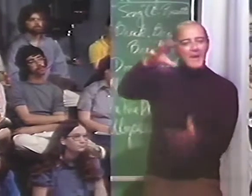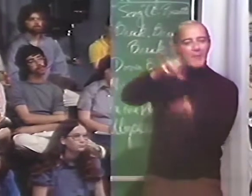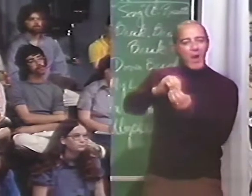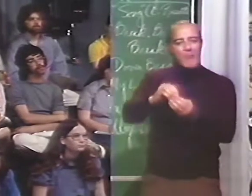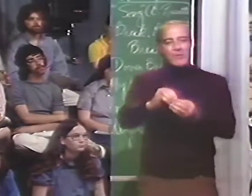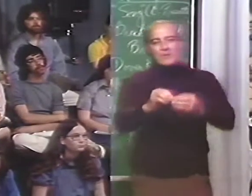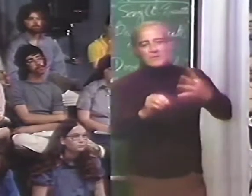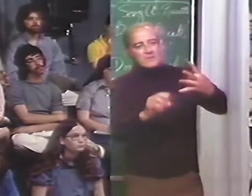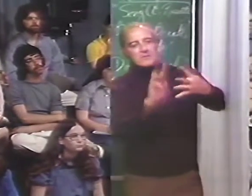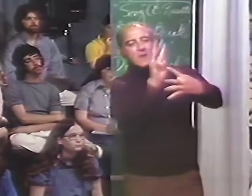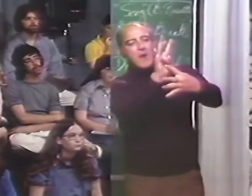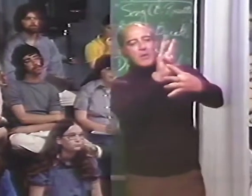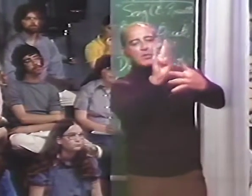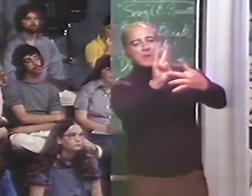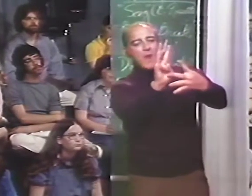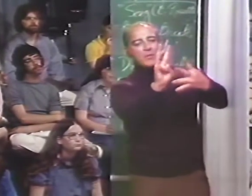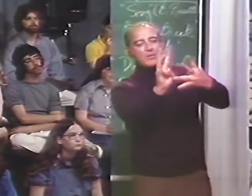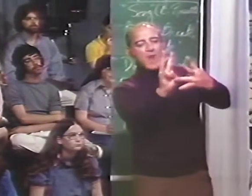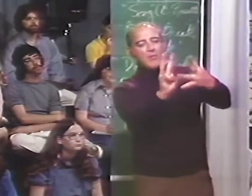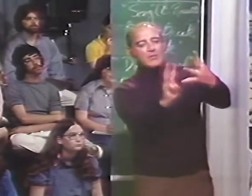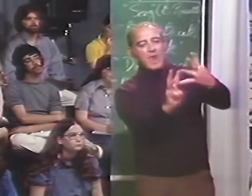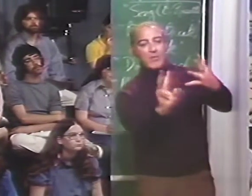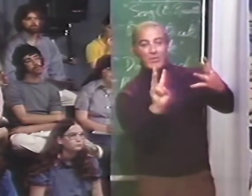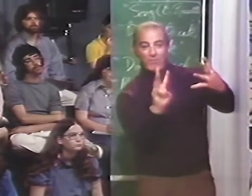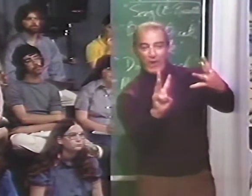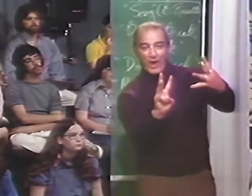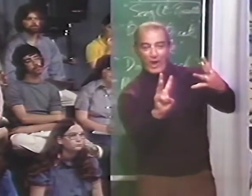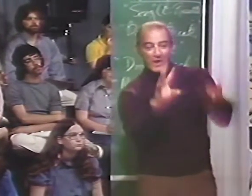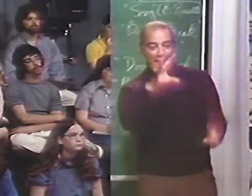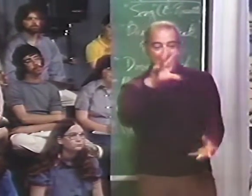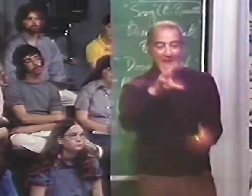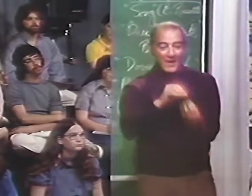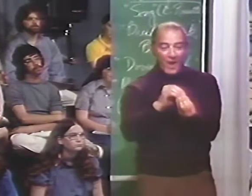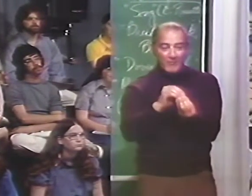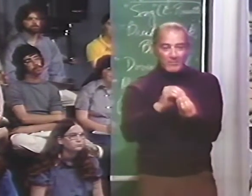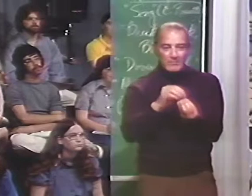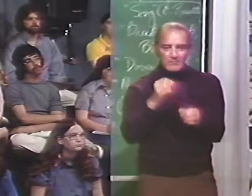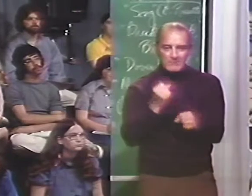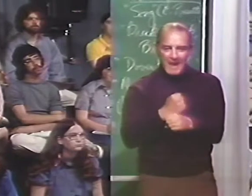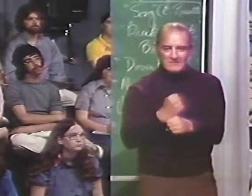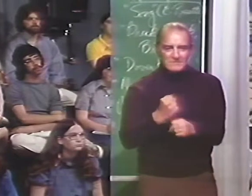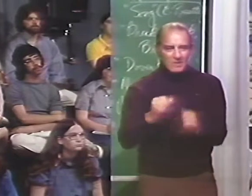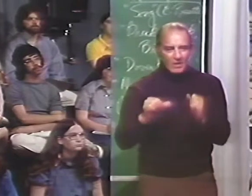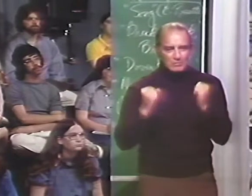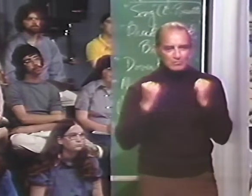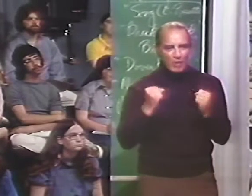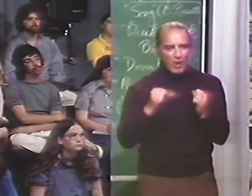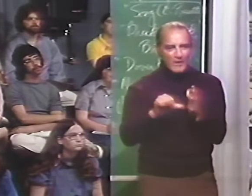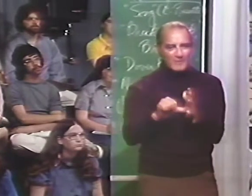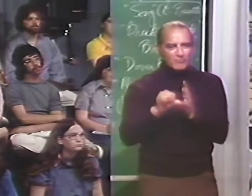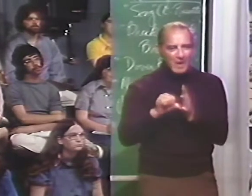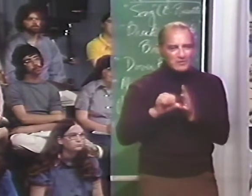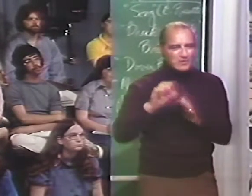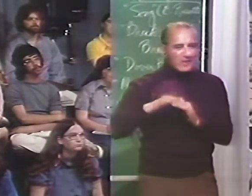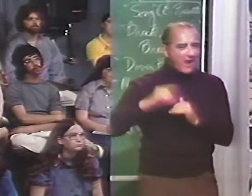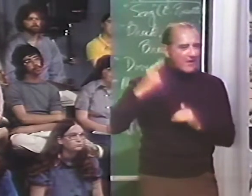ADD THEM UP. "W," "W," "W," "W." THERE ARE 4. ADDED UP MAKES A STRONG IMPRESSION